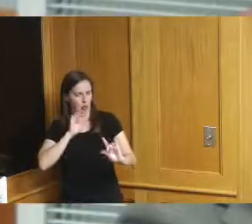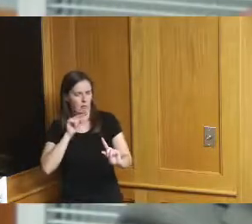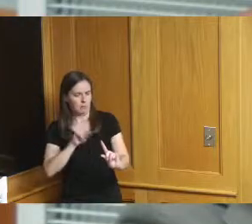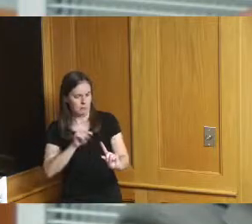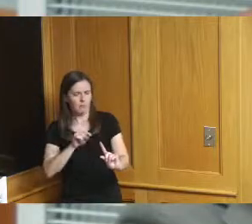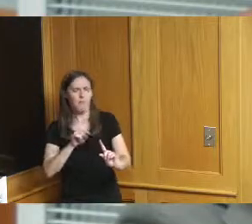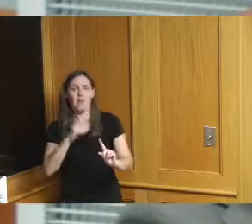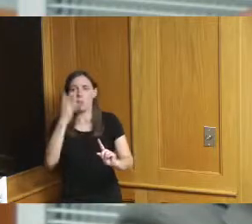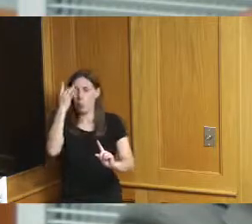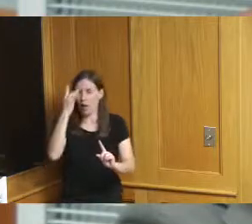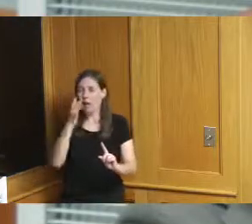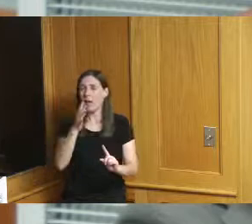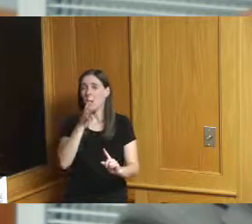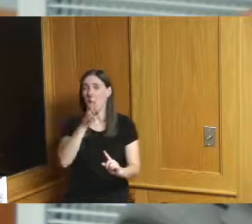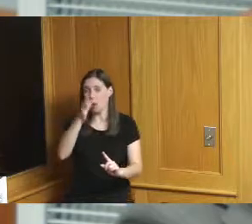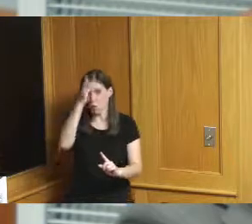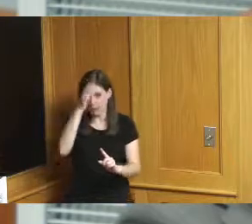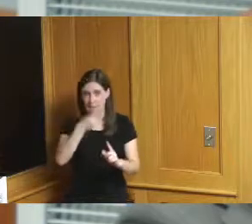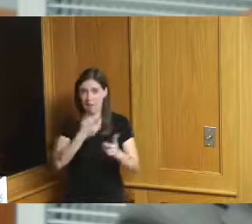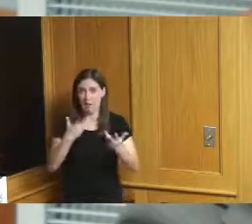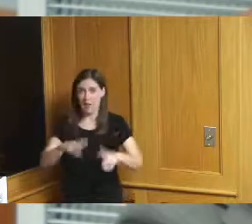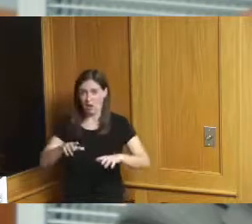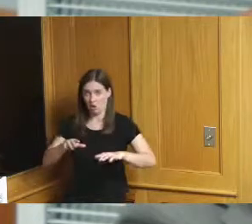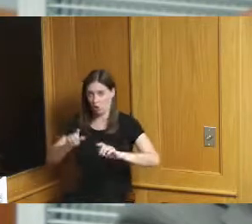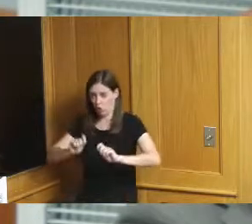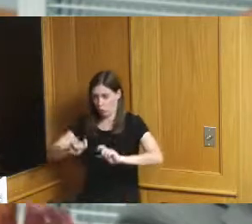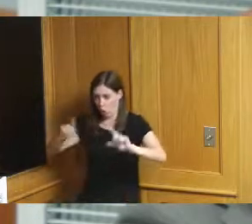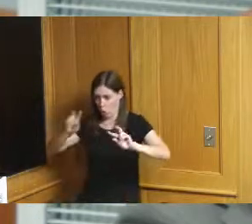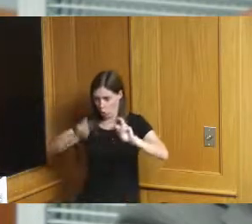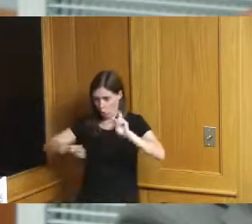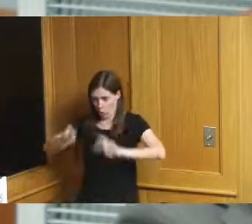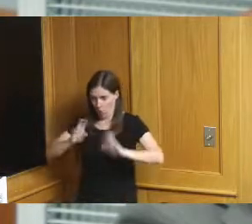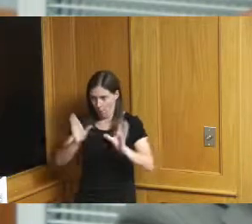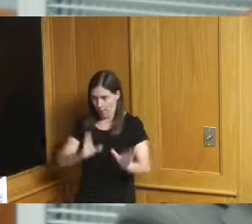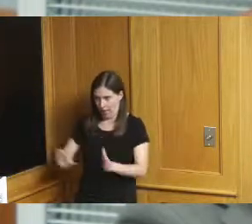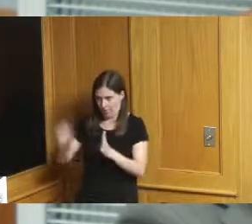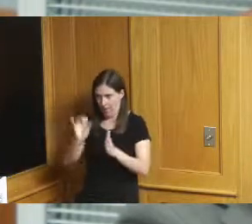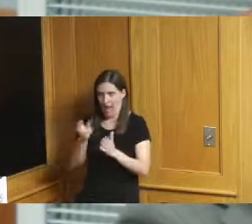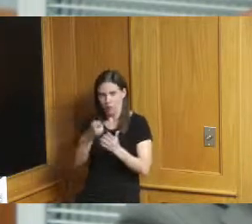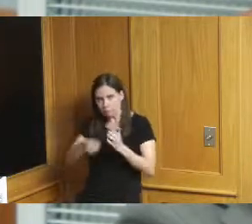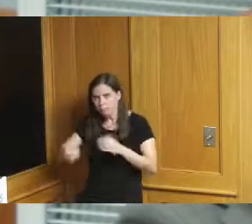parents when they went in and looked at the trip planning as it stands today they got